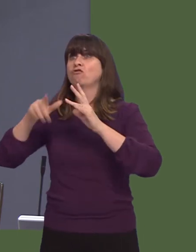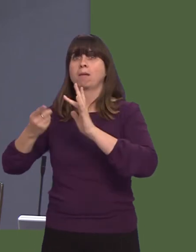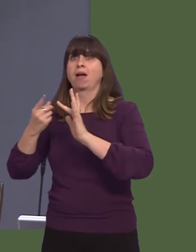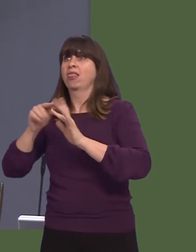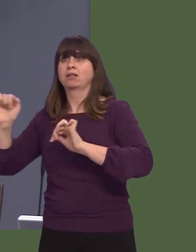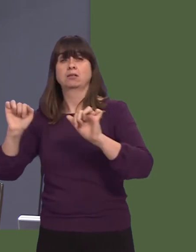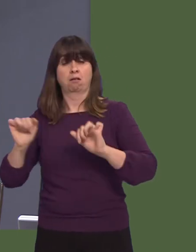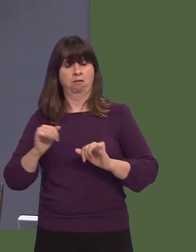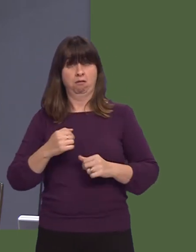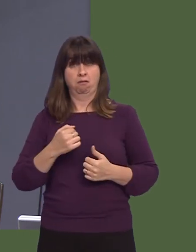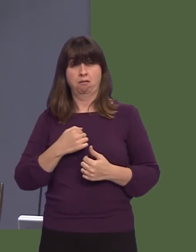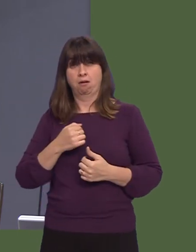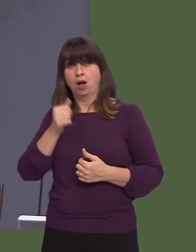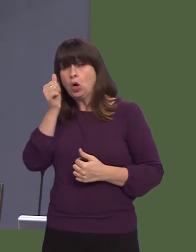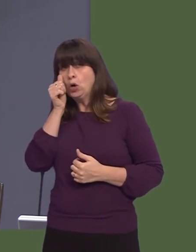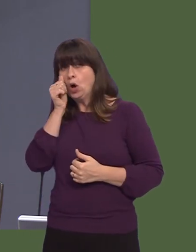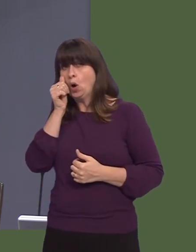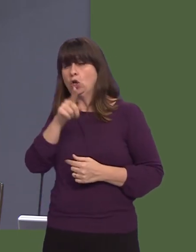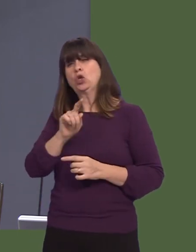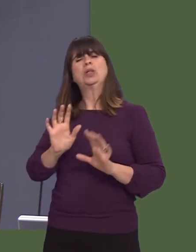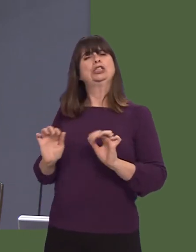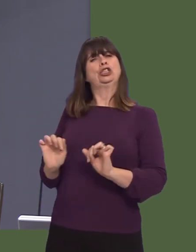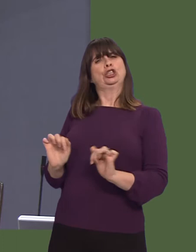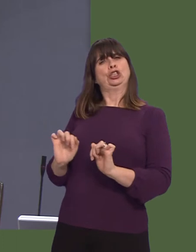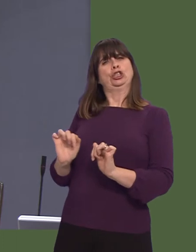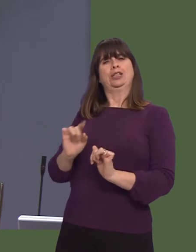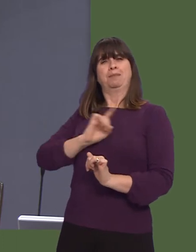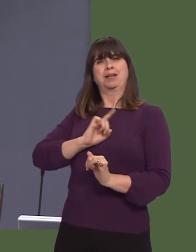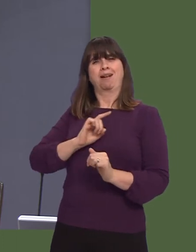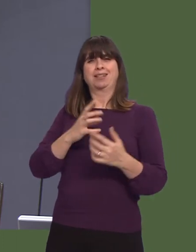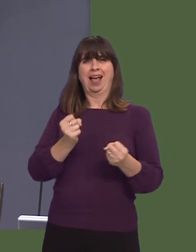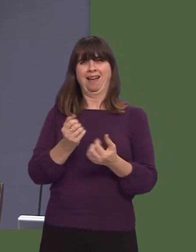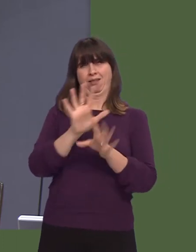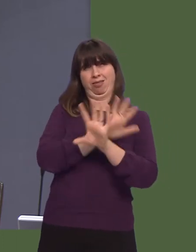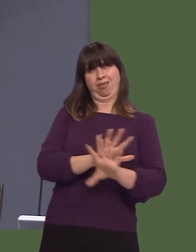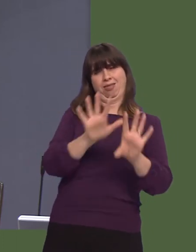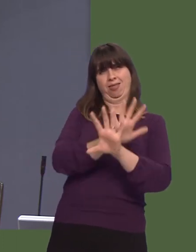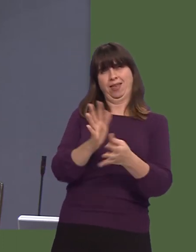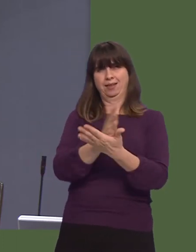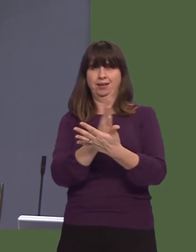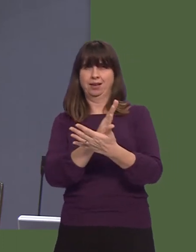he's reluctant to do so at the moment, because of the ongoing uncertainty around our separation